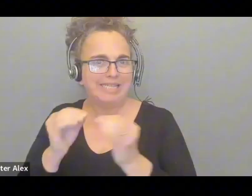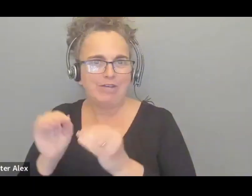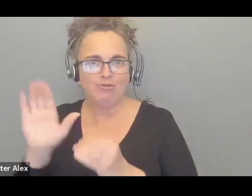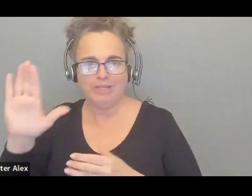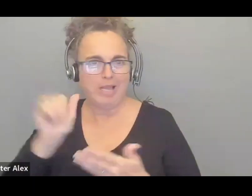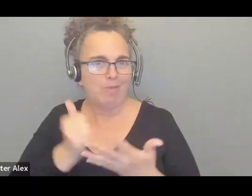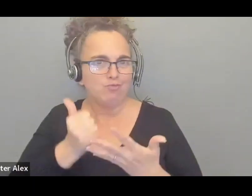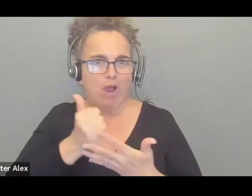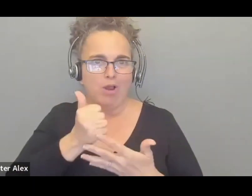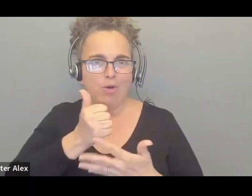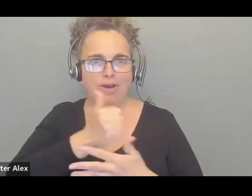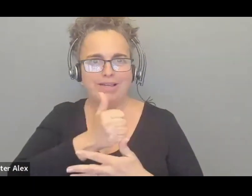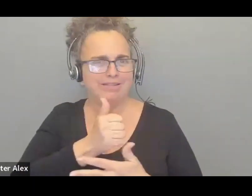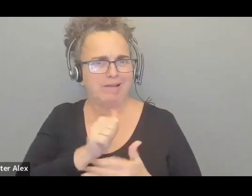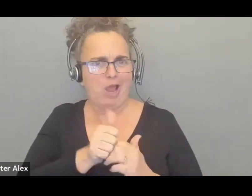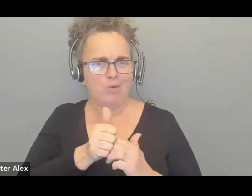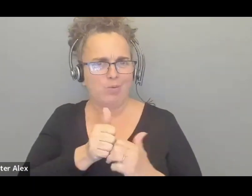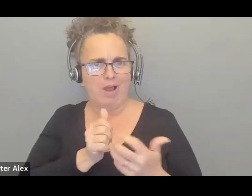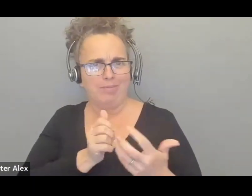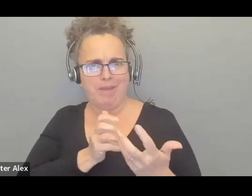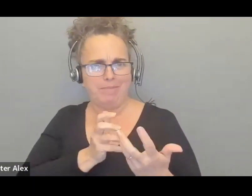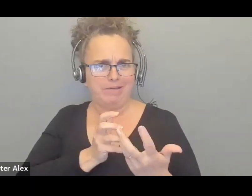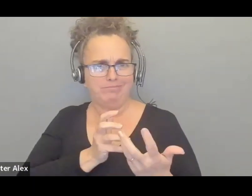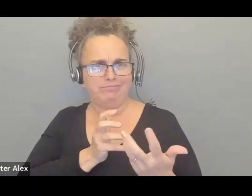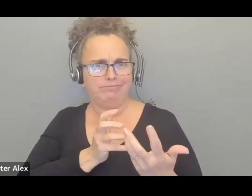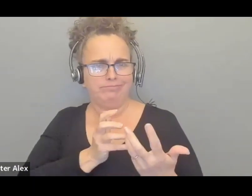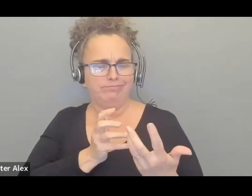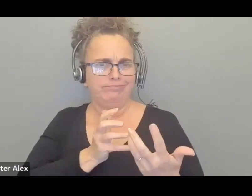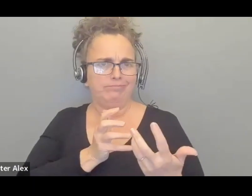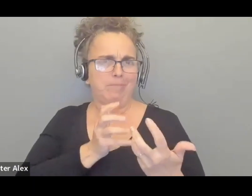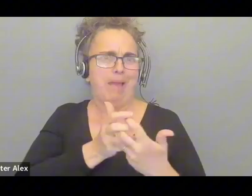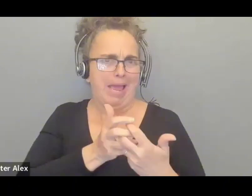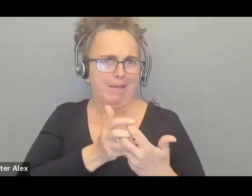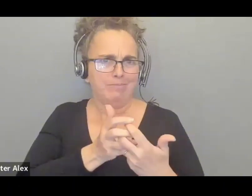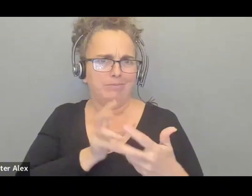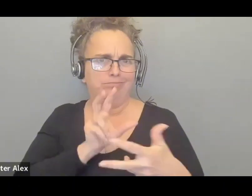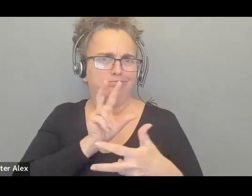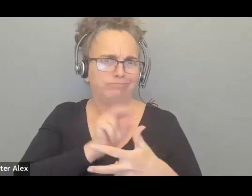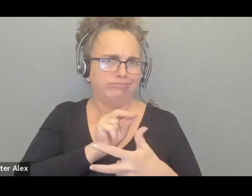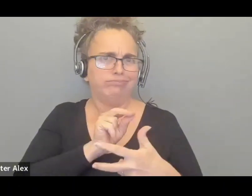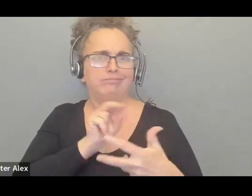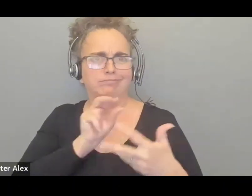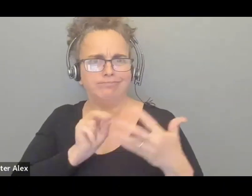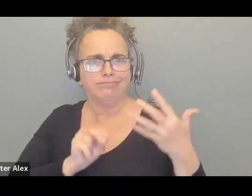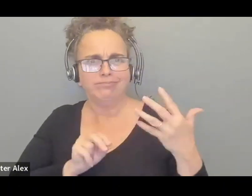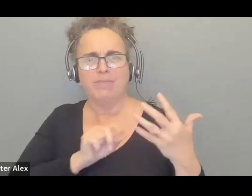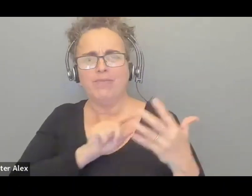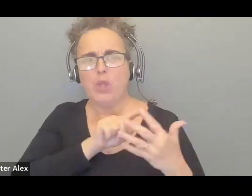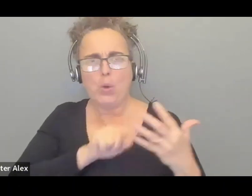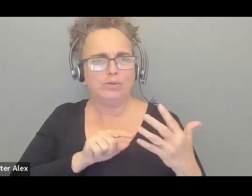How could I try and map onto some of those using the data that's available to me? But something that Rolando